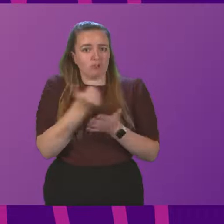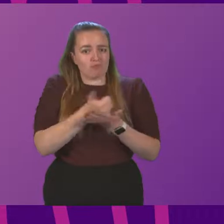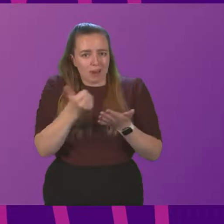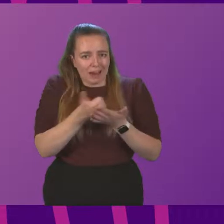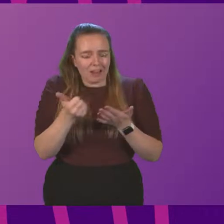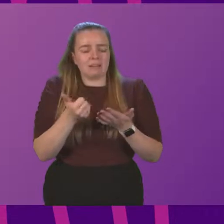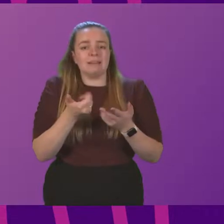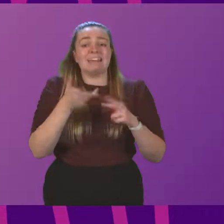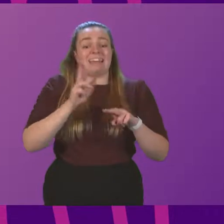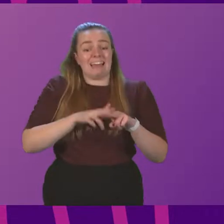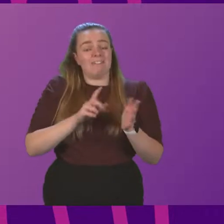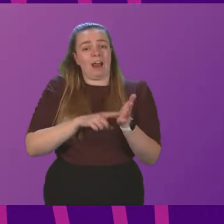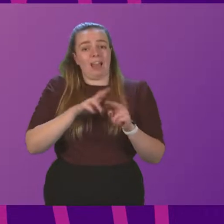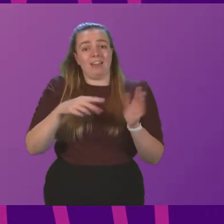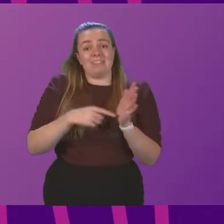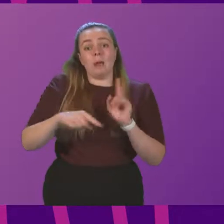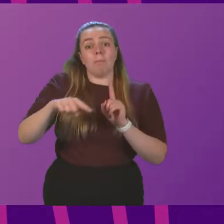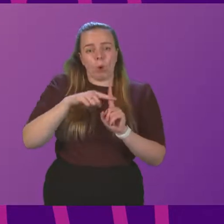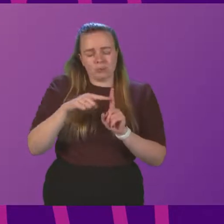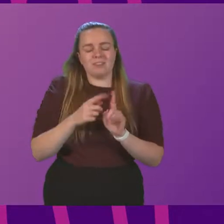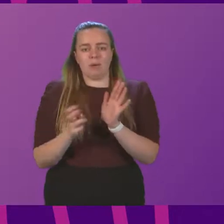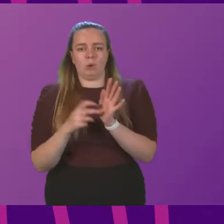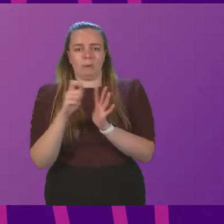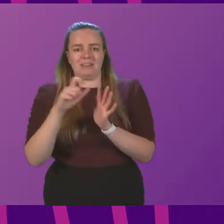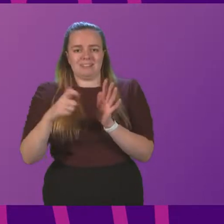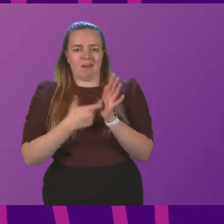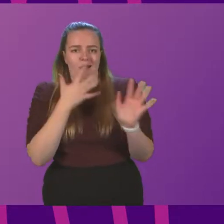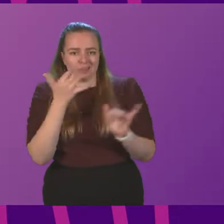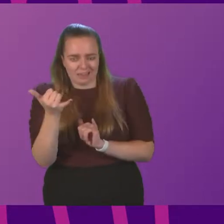a polymerase chain reaction test if one of those shows up positive, if you have symptoms